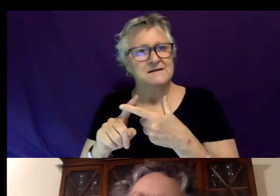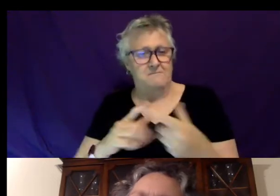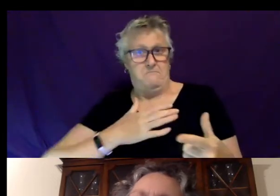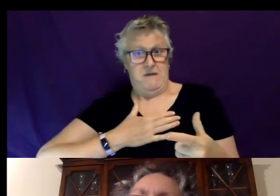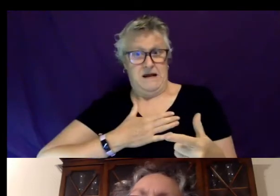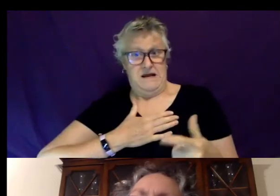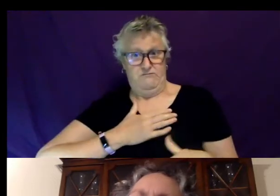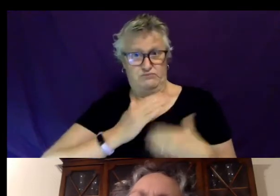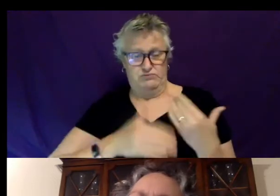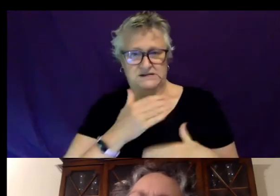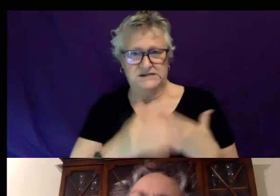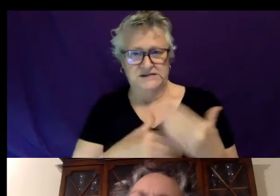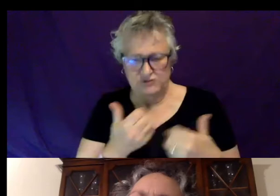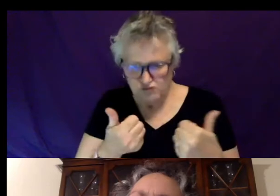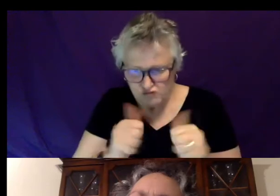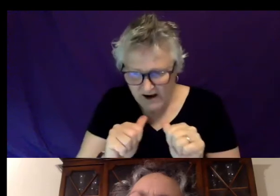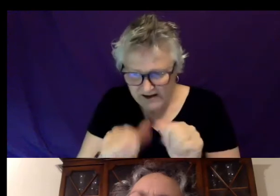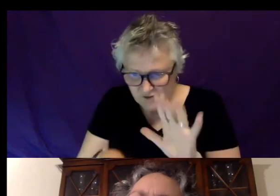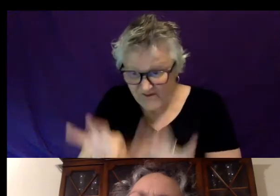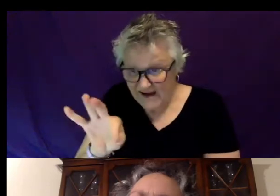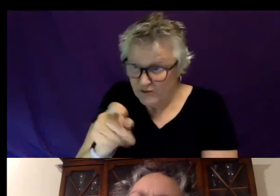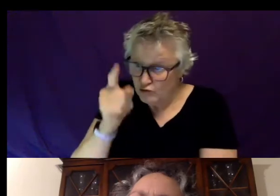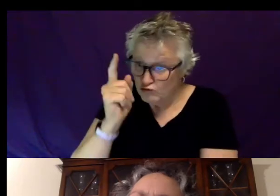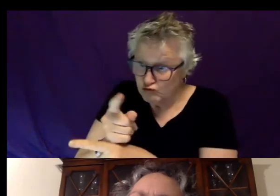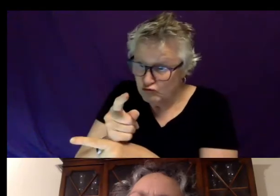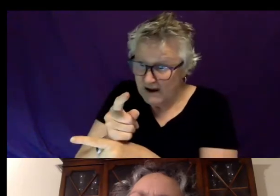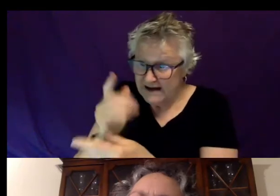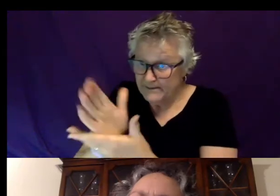And, uh, and I don't, I don't search for them one piece at a time.